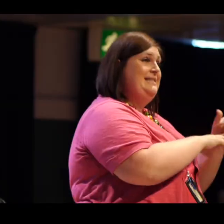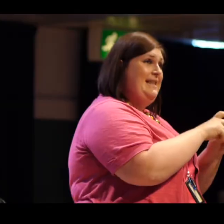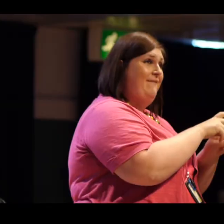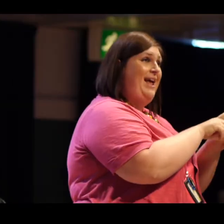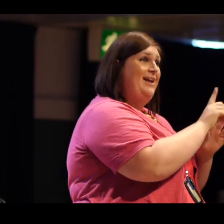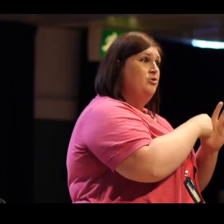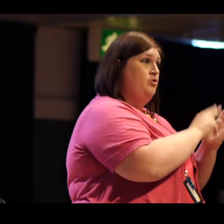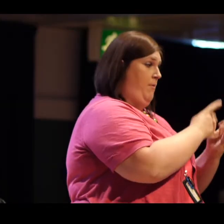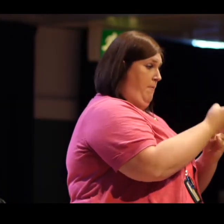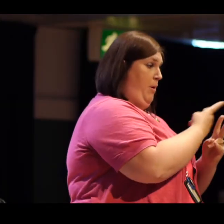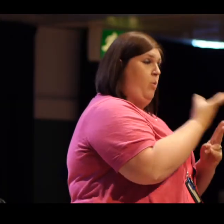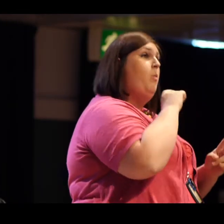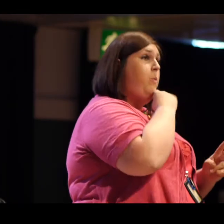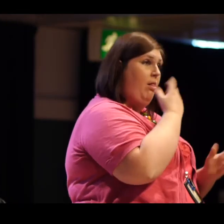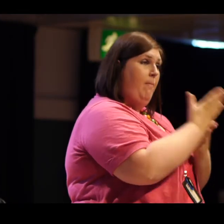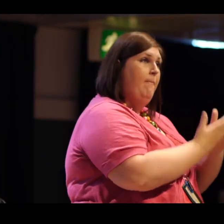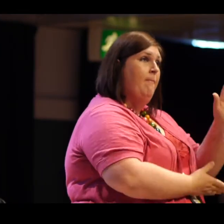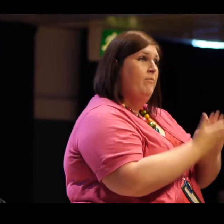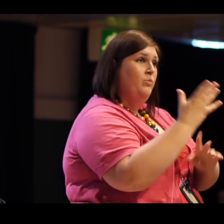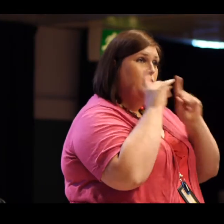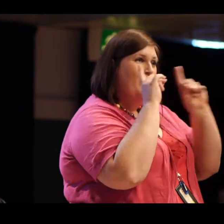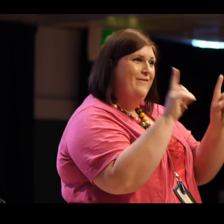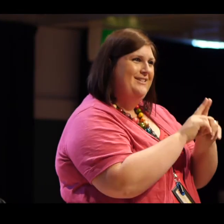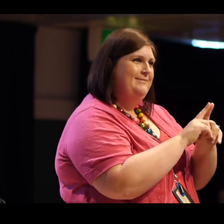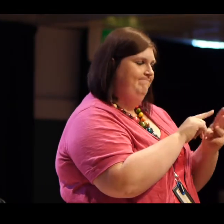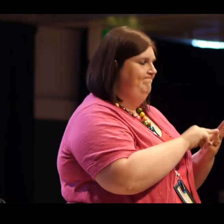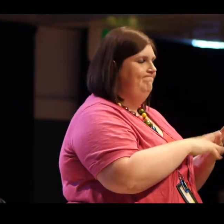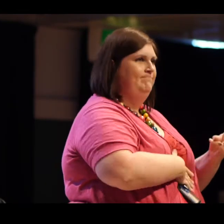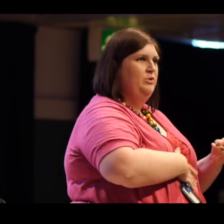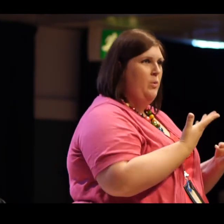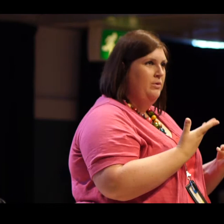So, in the end, Grandpa put it to him as an educational challenge.